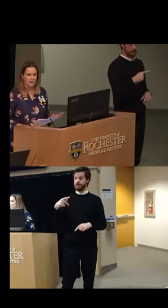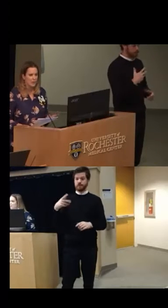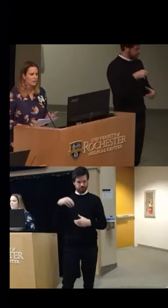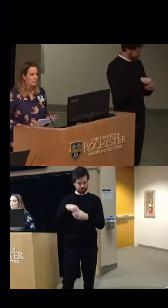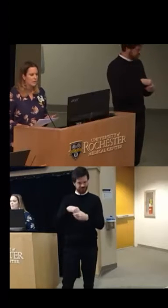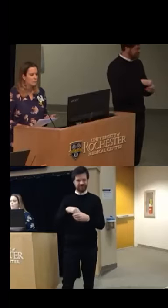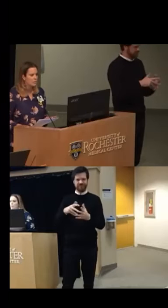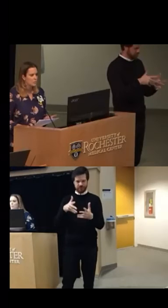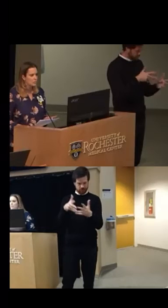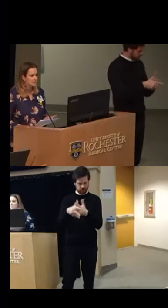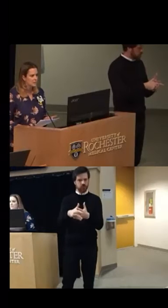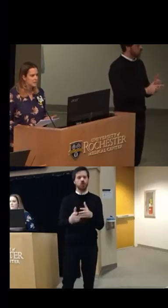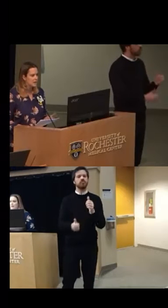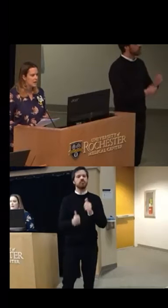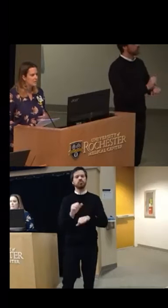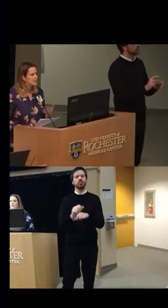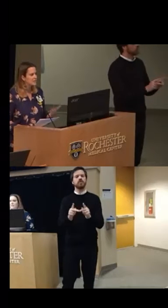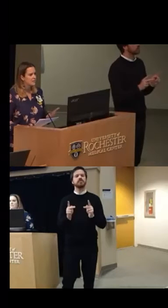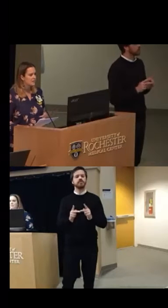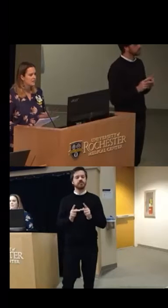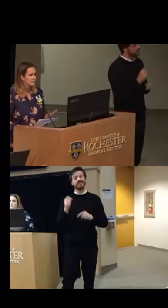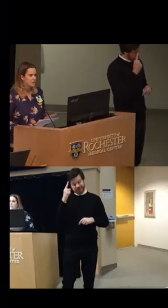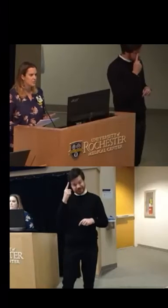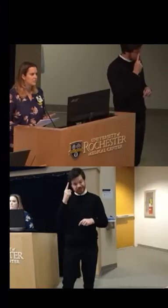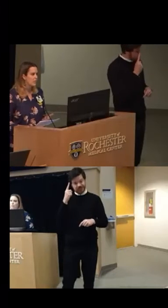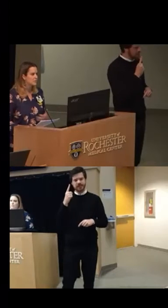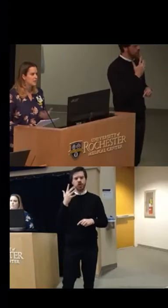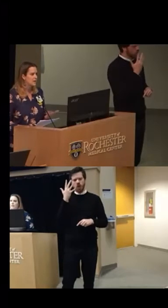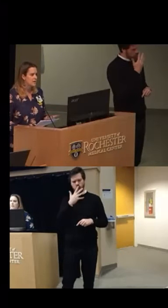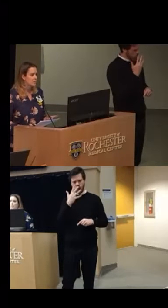fabric of most workplaces um but it can take a lot of different shapes and forms depending on what